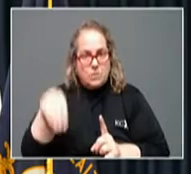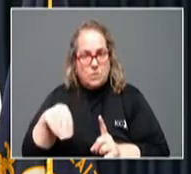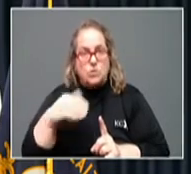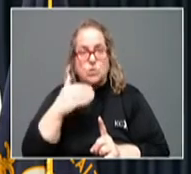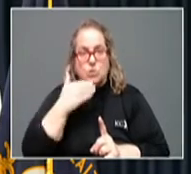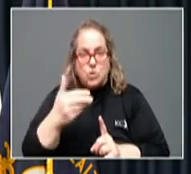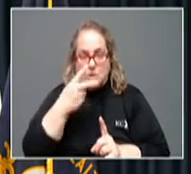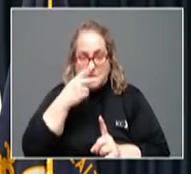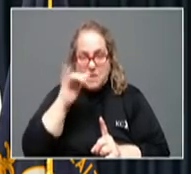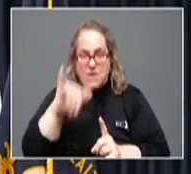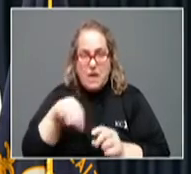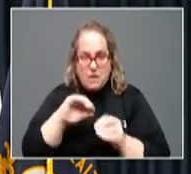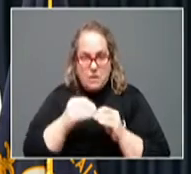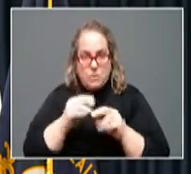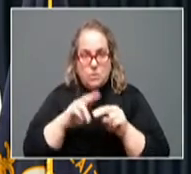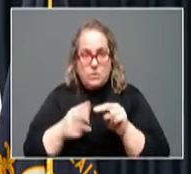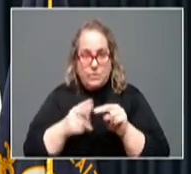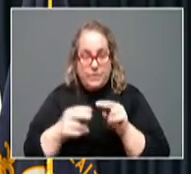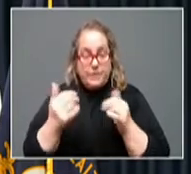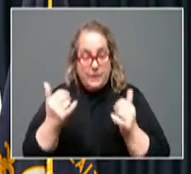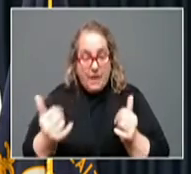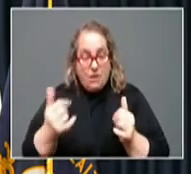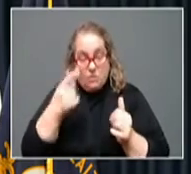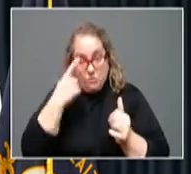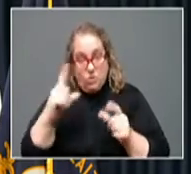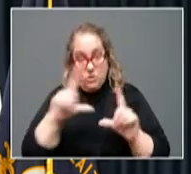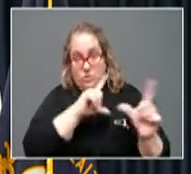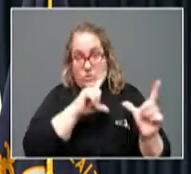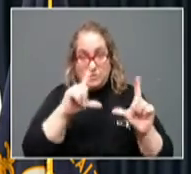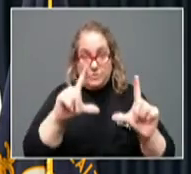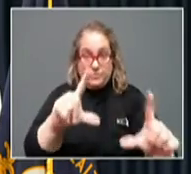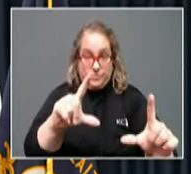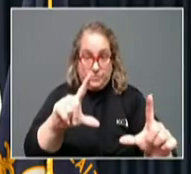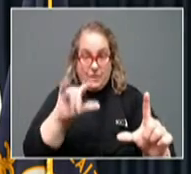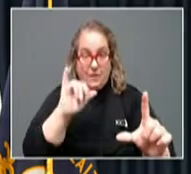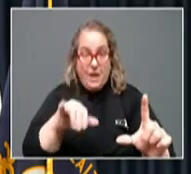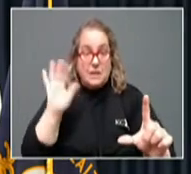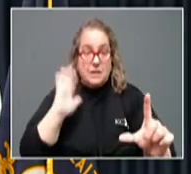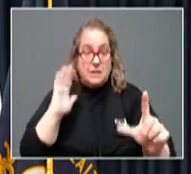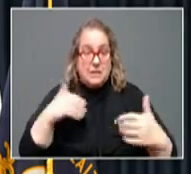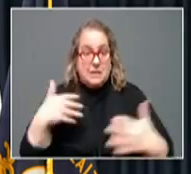Now for the chart that was the scariest and now is starting to look so much